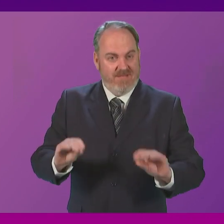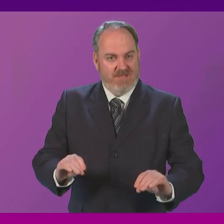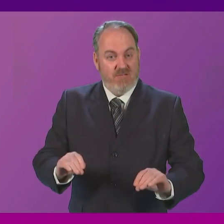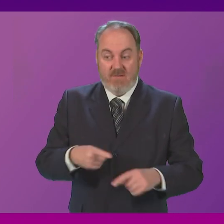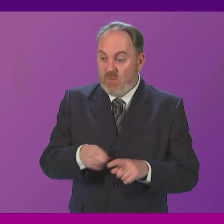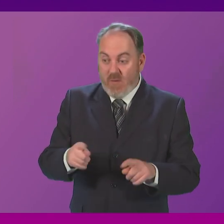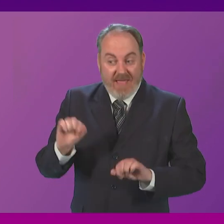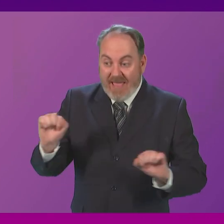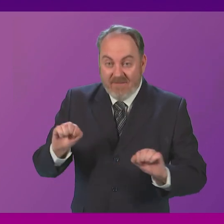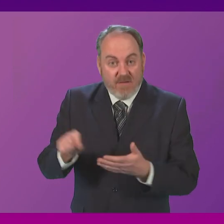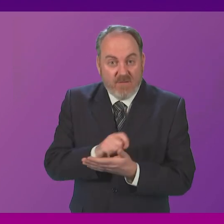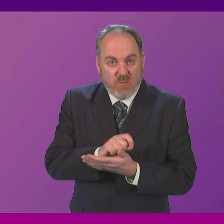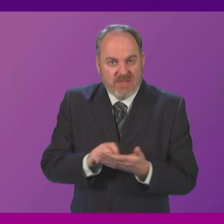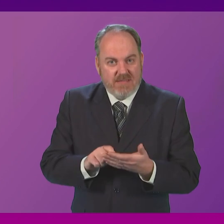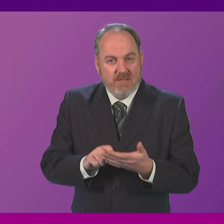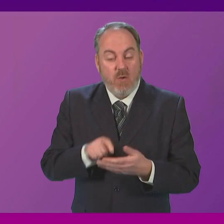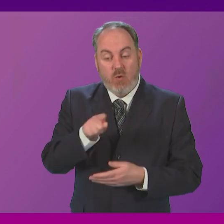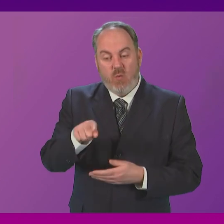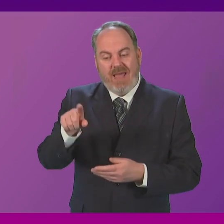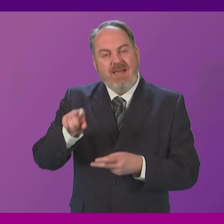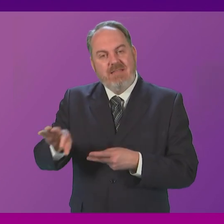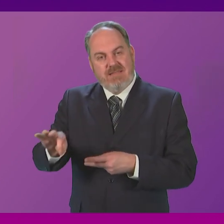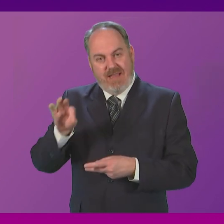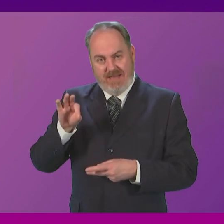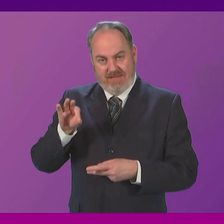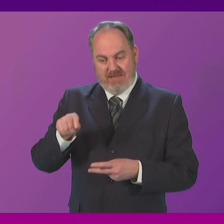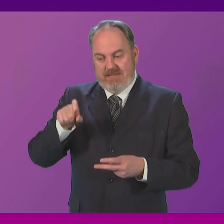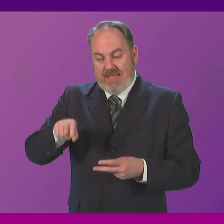will be given the opportunity to vote to abstain by pressing the yes button.